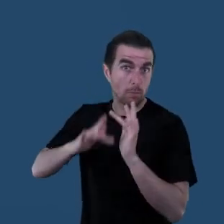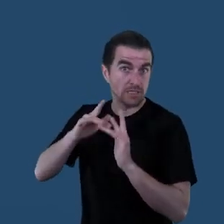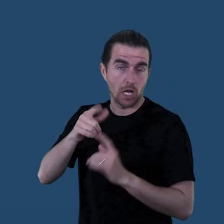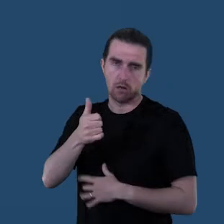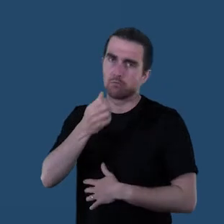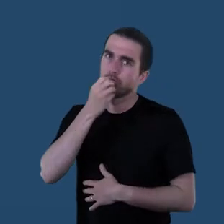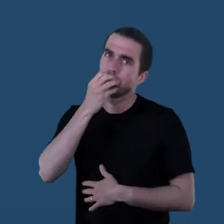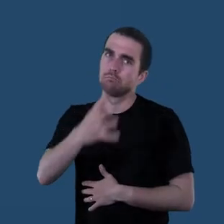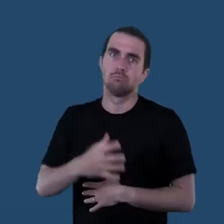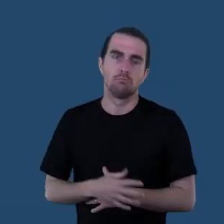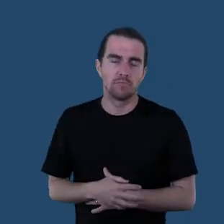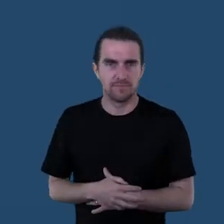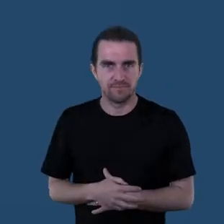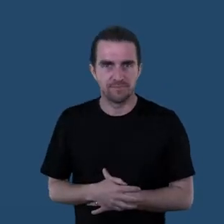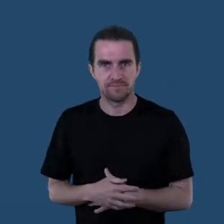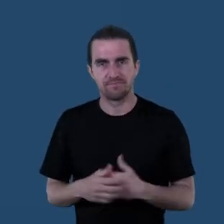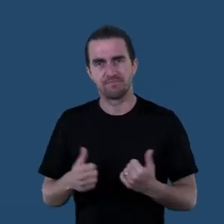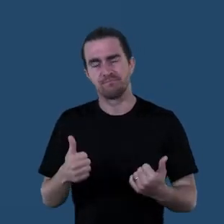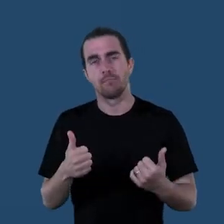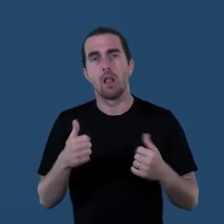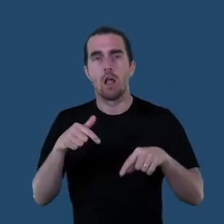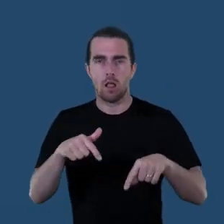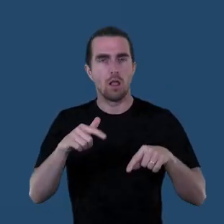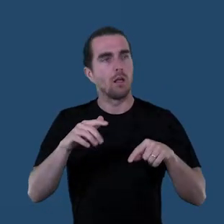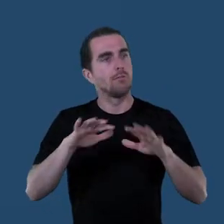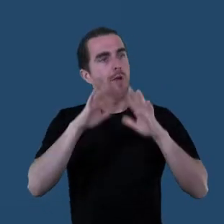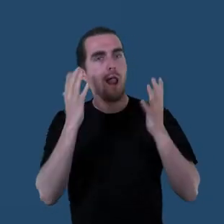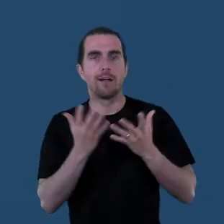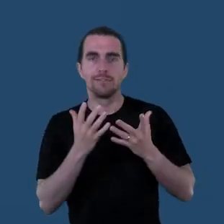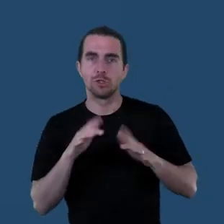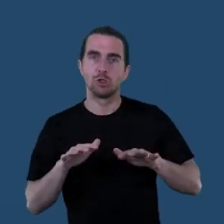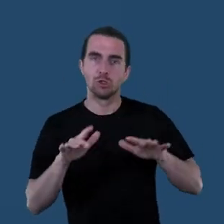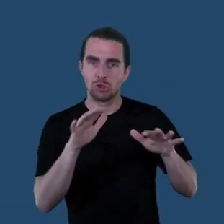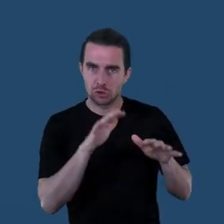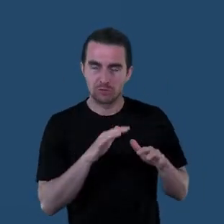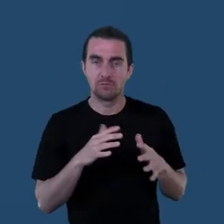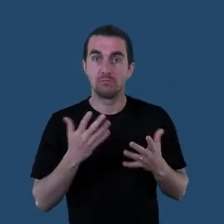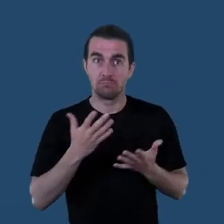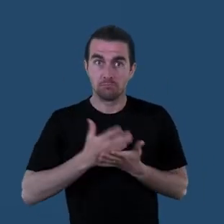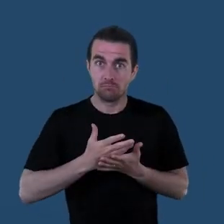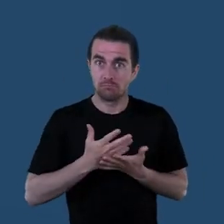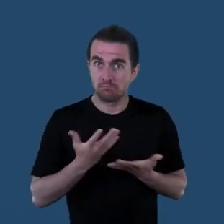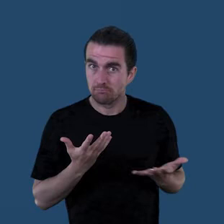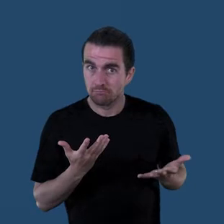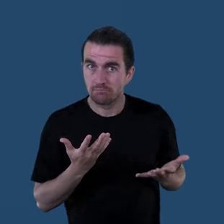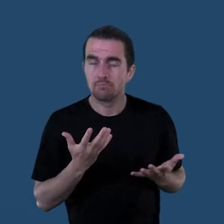And it really exciting to think that we think we know the natural world and actually that's not,